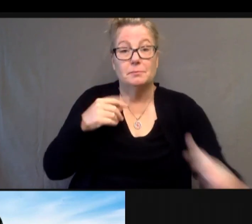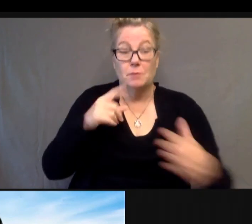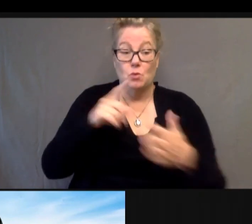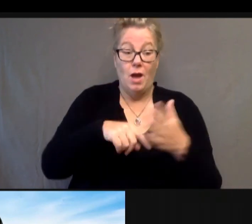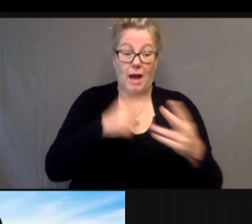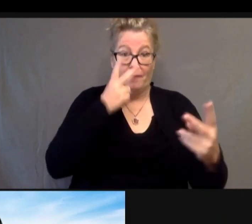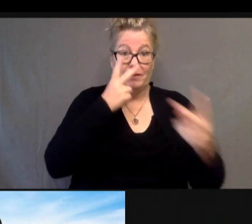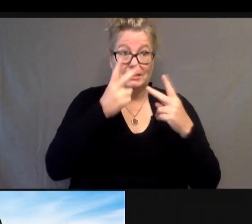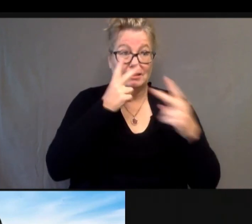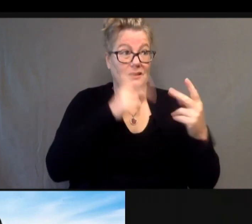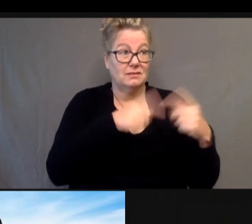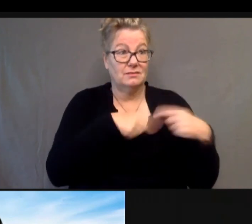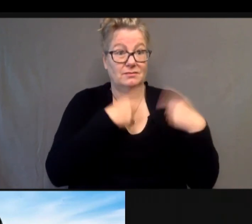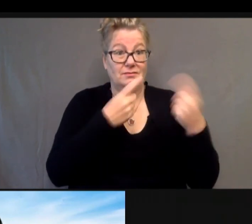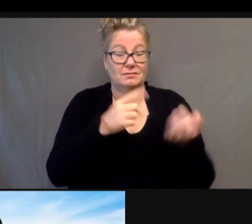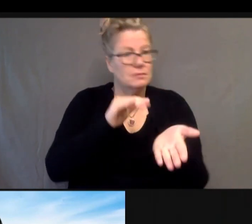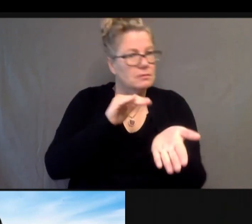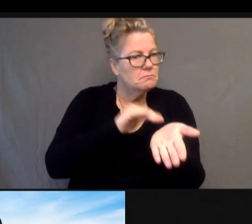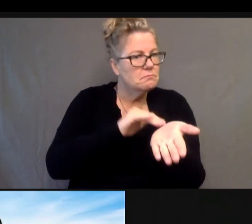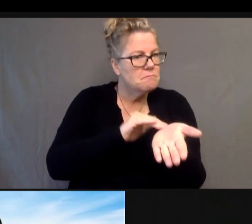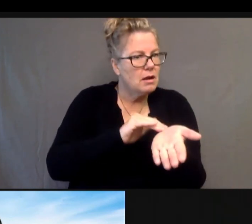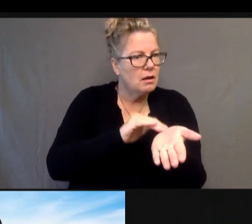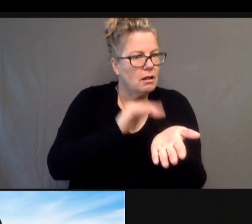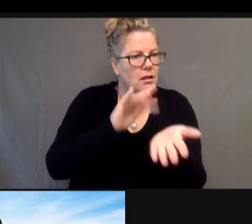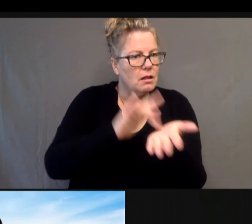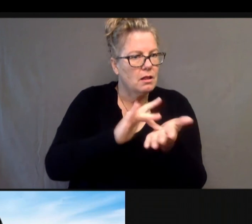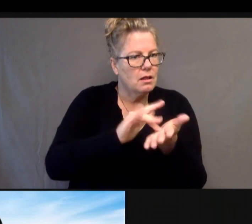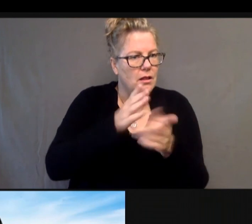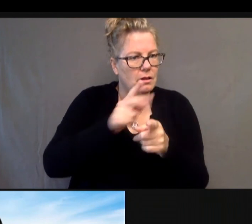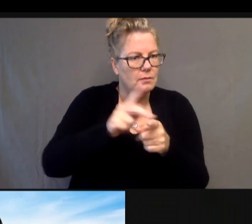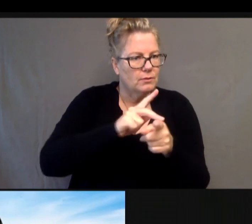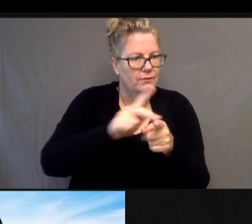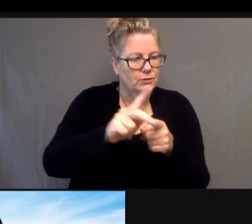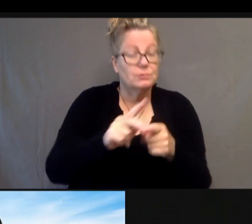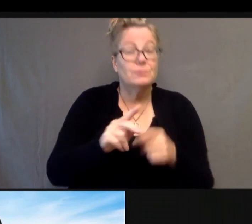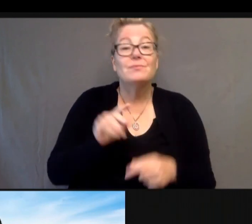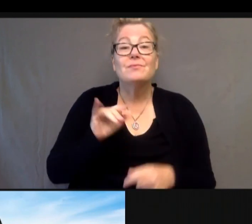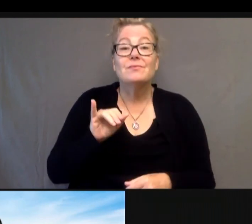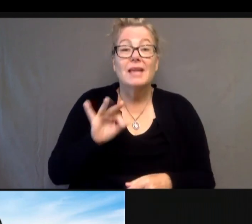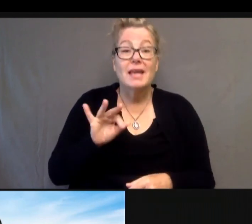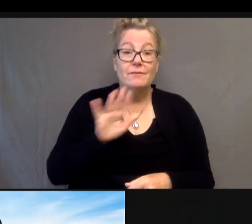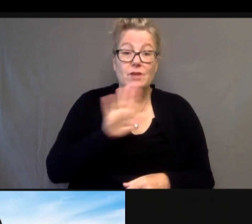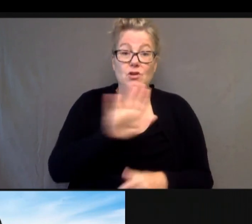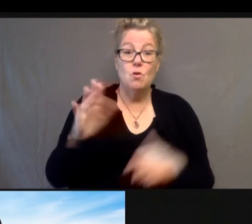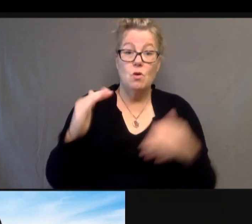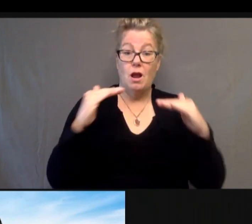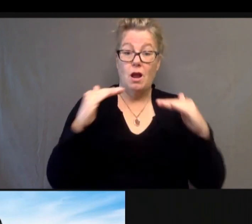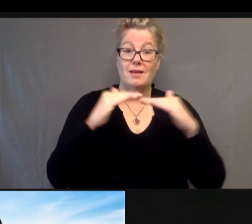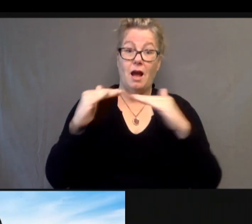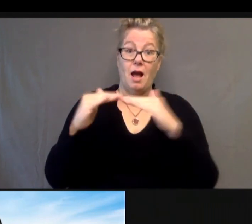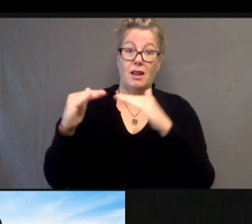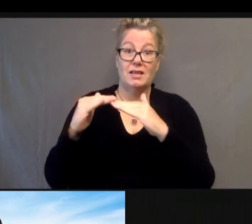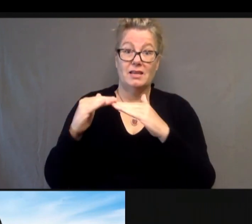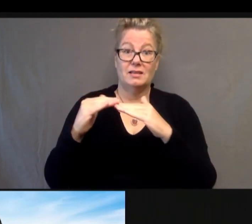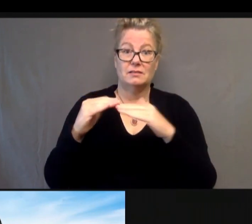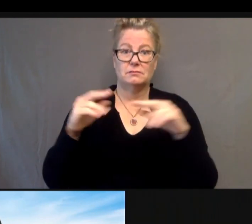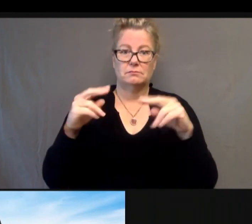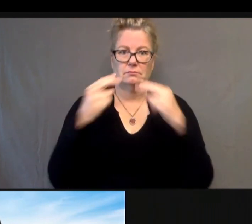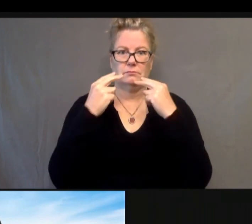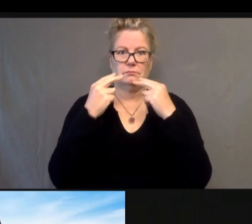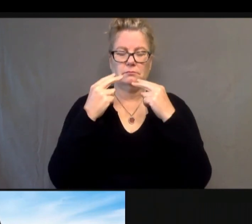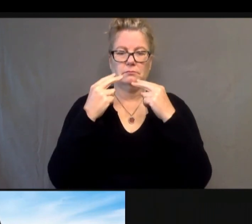medical profession, when your colleagues turn against you, there's like this kind of bullying